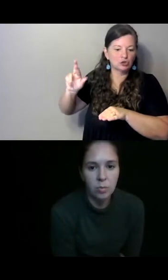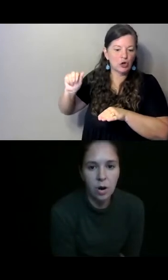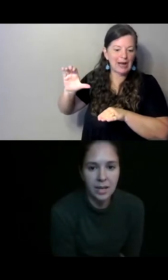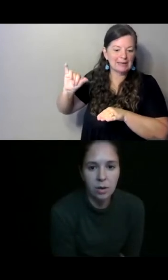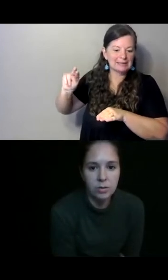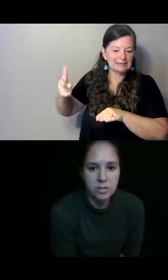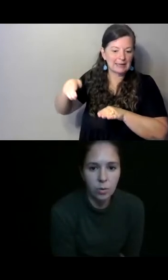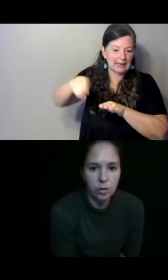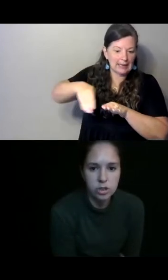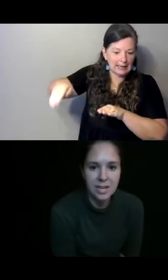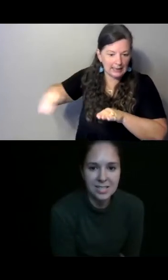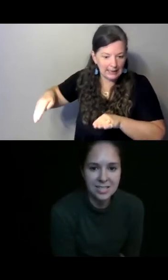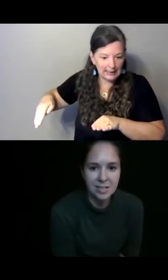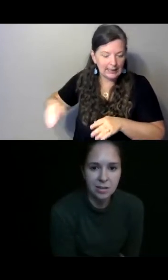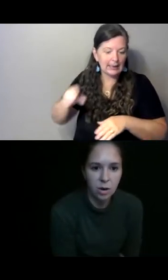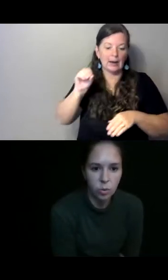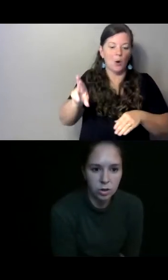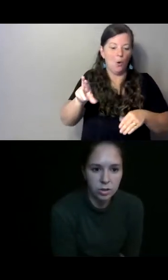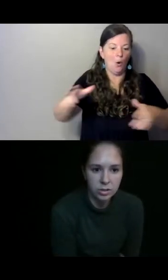walk out or trace a word,